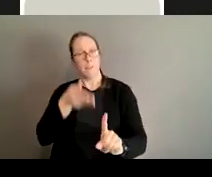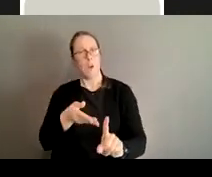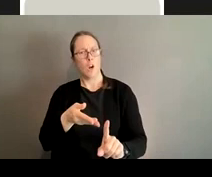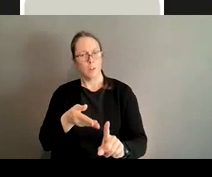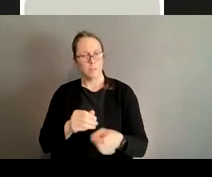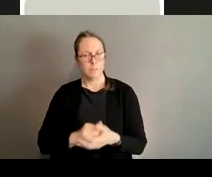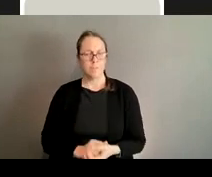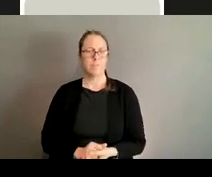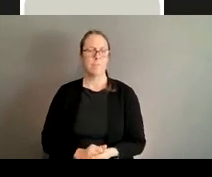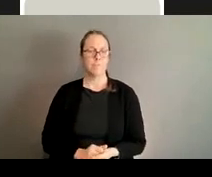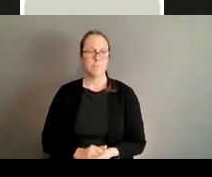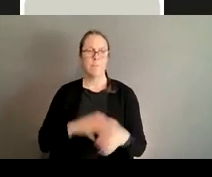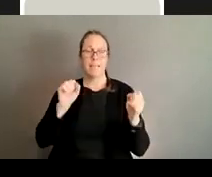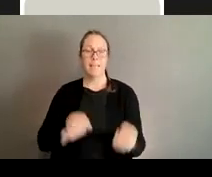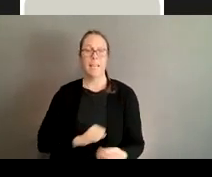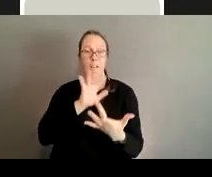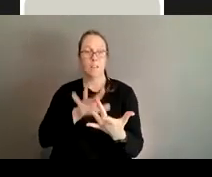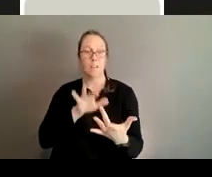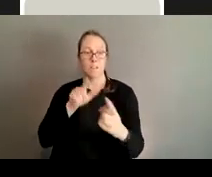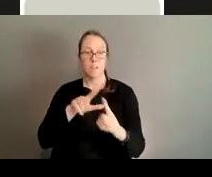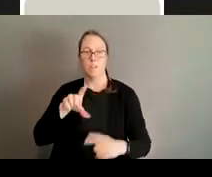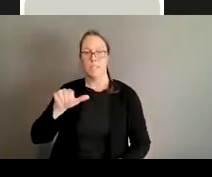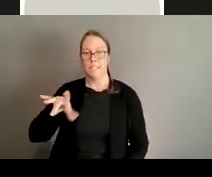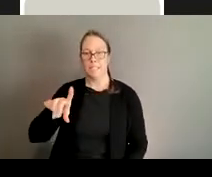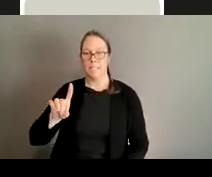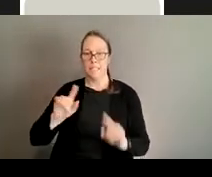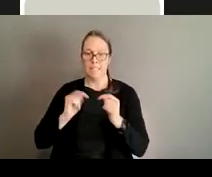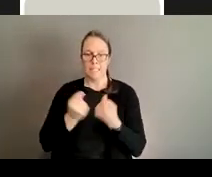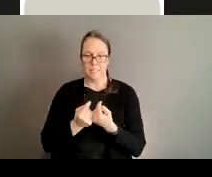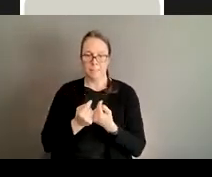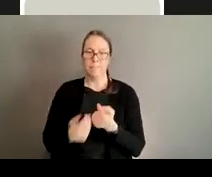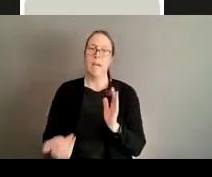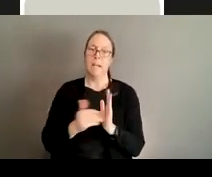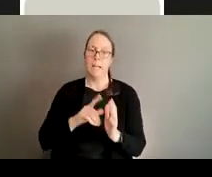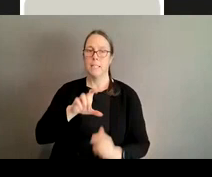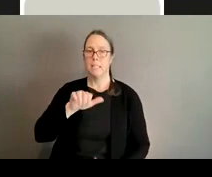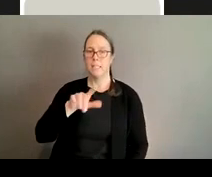You could reach out to the LEAD team at LEAD@Kennedy-center.org.